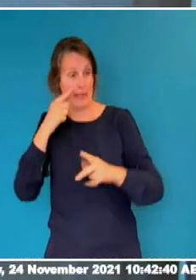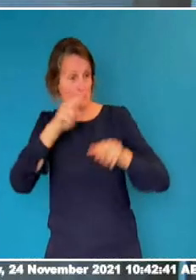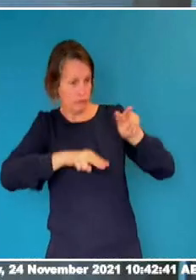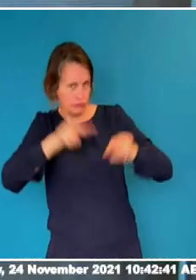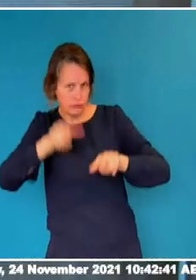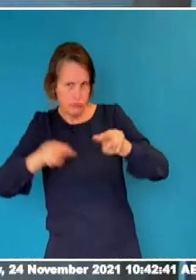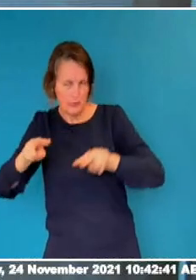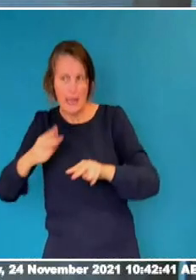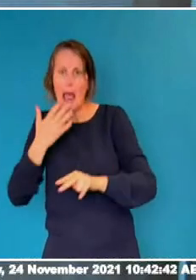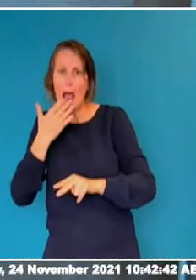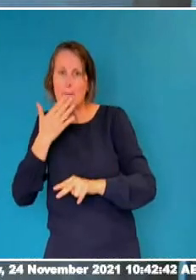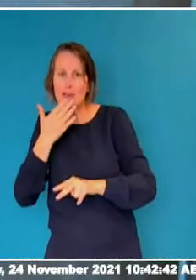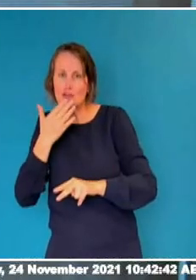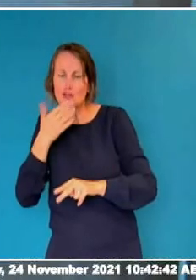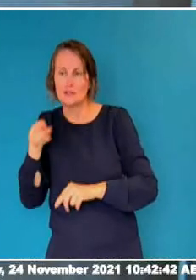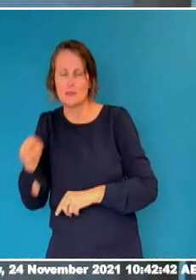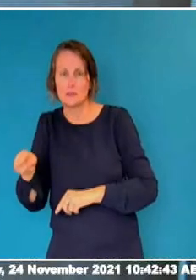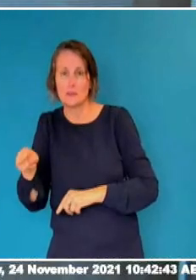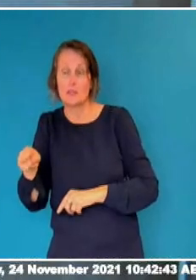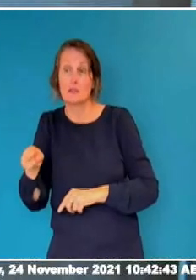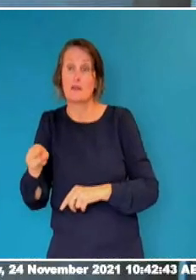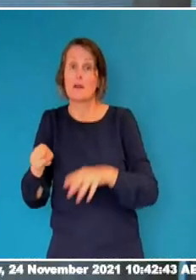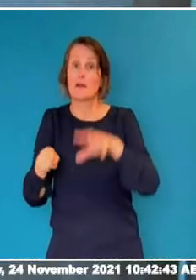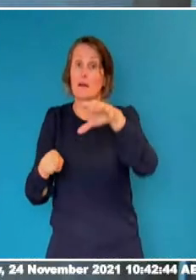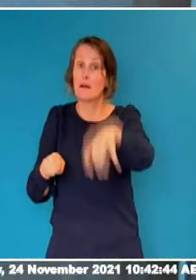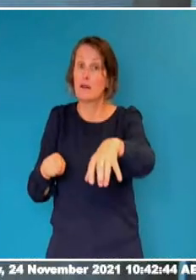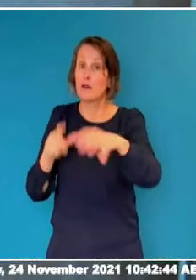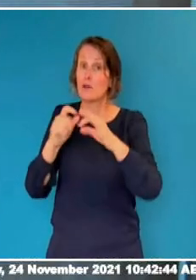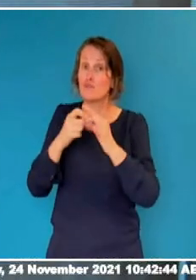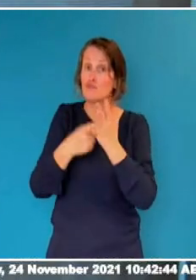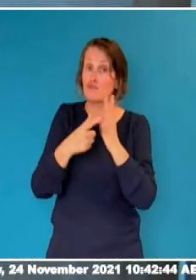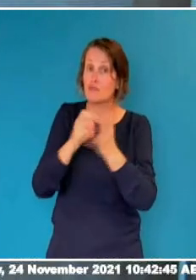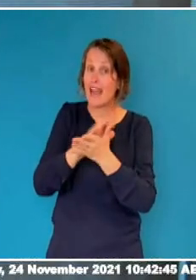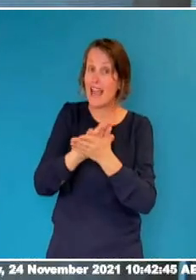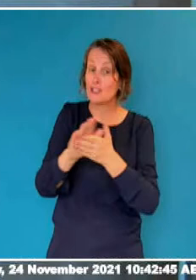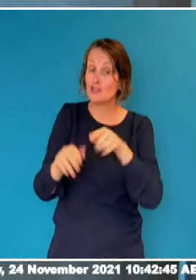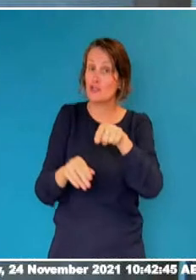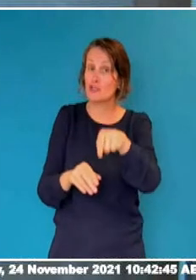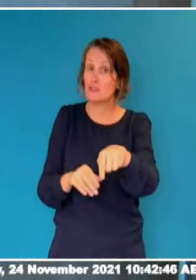I'm not sure if we have records around what every part of the business, any employee,